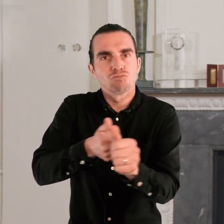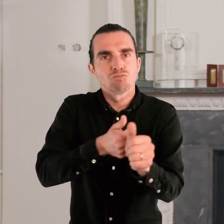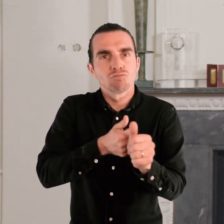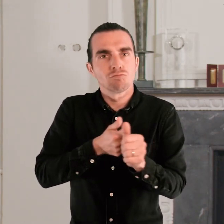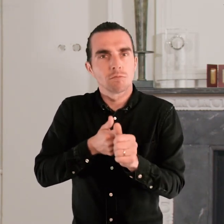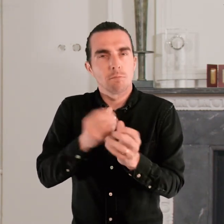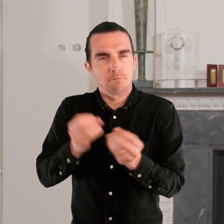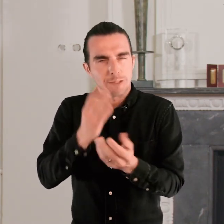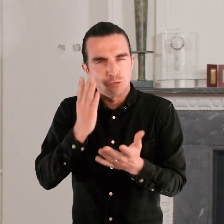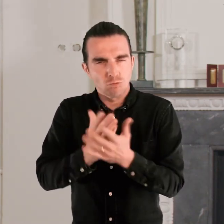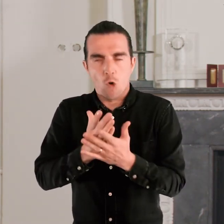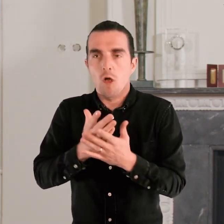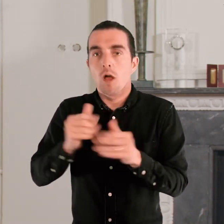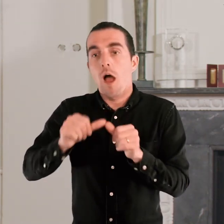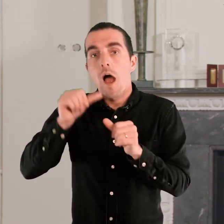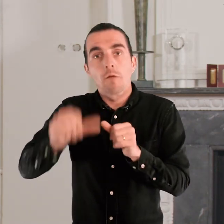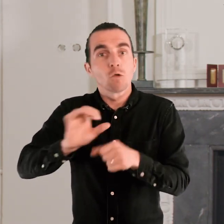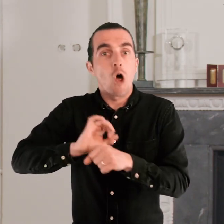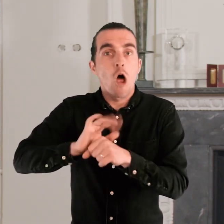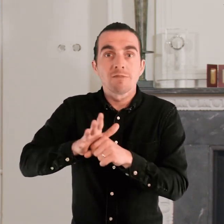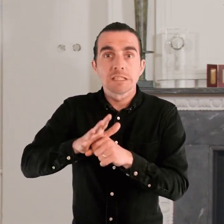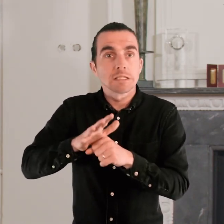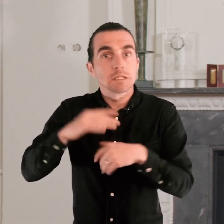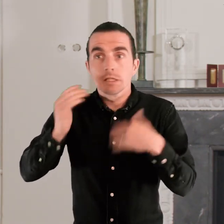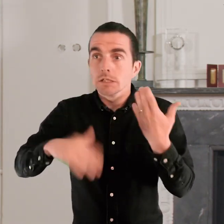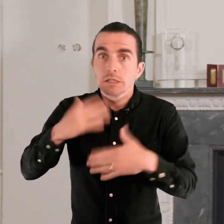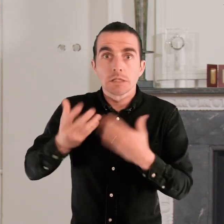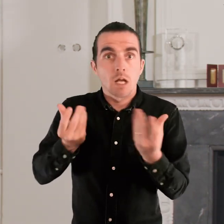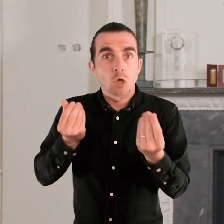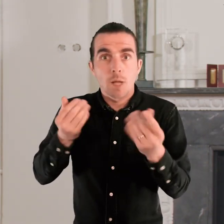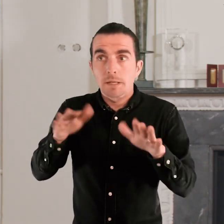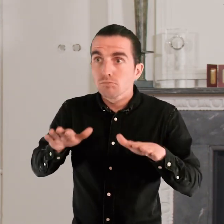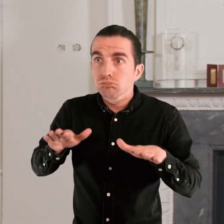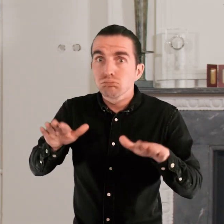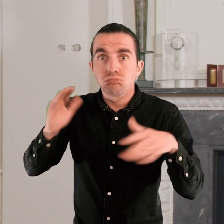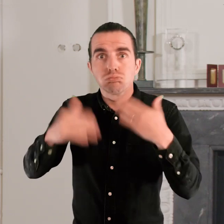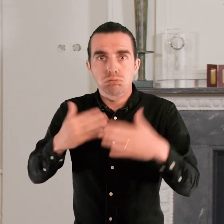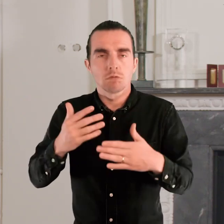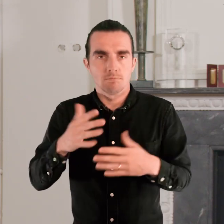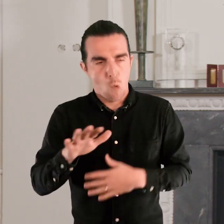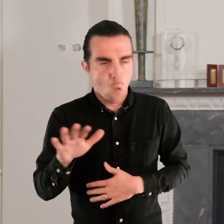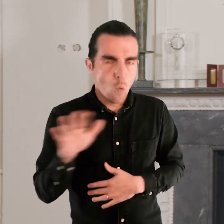that nobody after the pandemic, after the economy gets going,